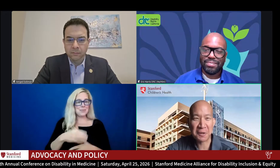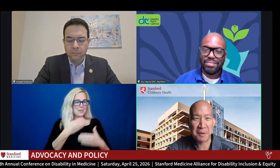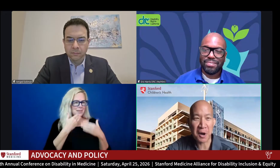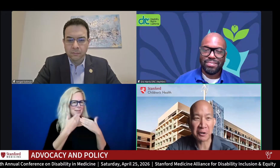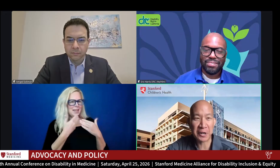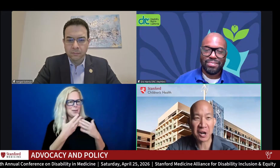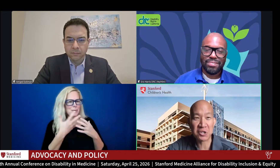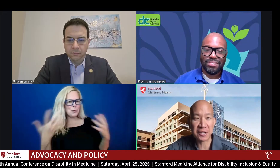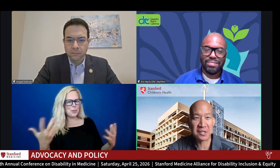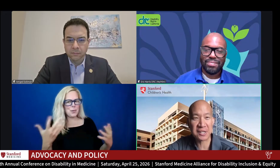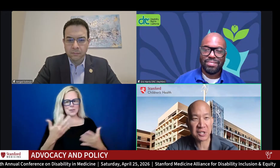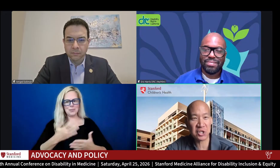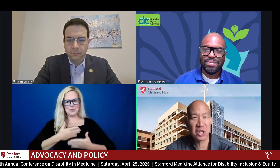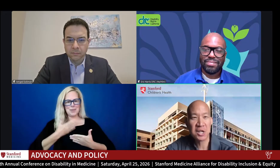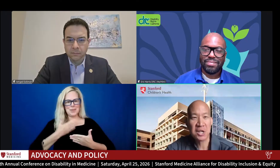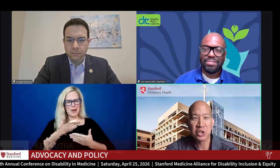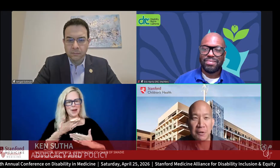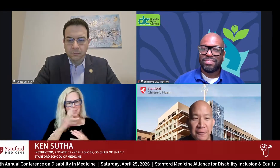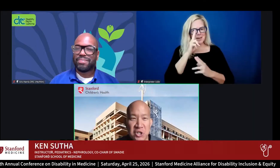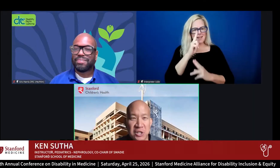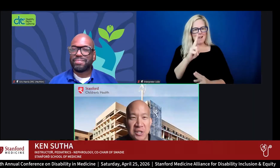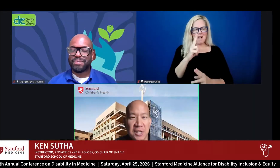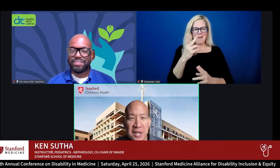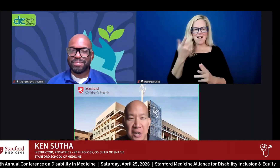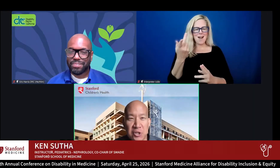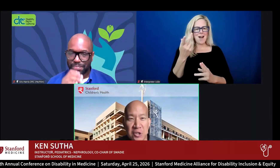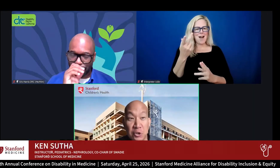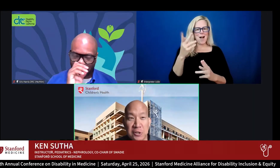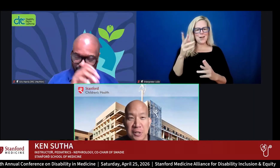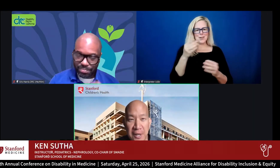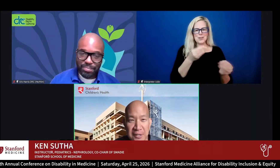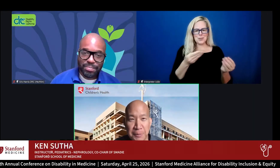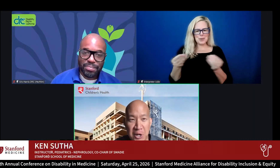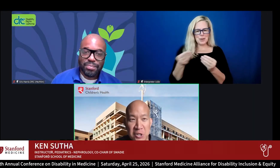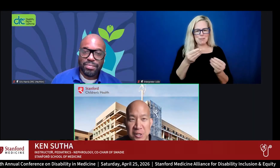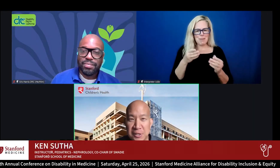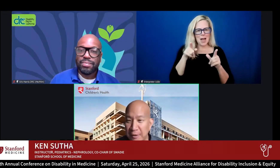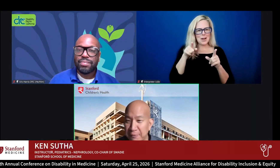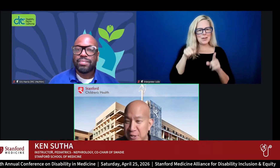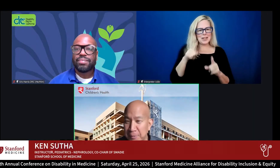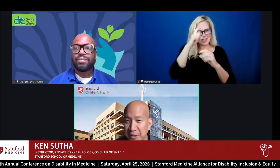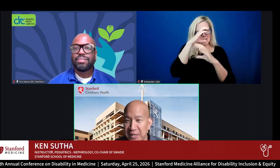To be moderating our second session, Shared Vision: Intersectional Experiences of Disability,